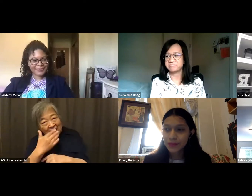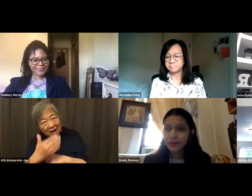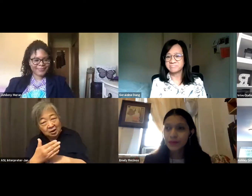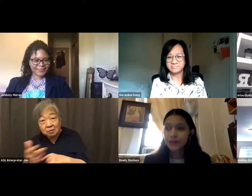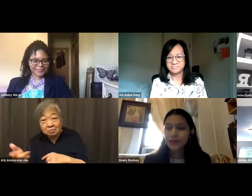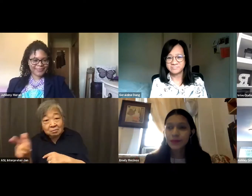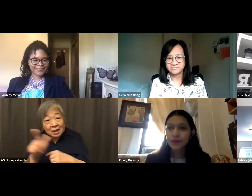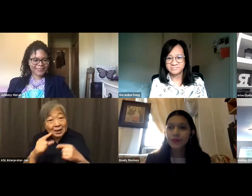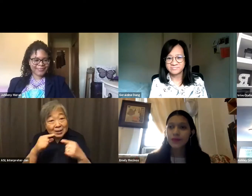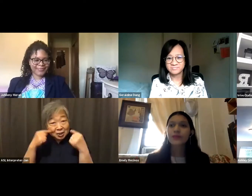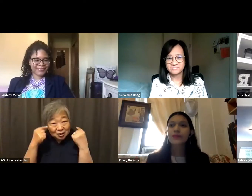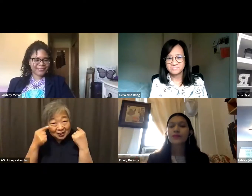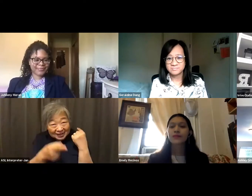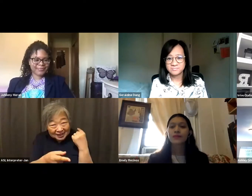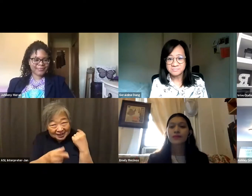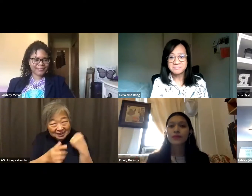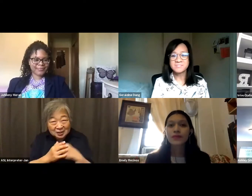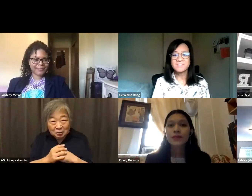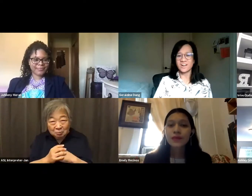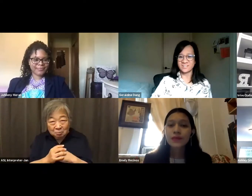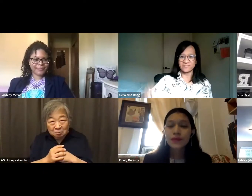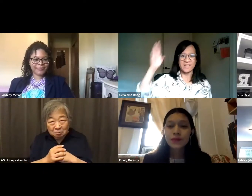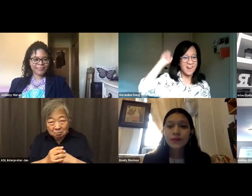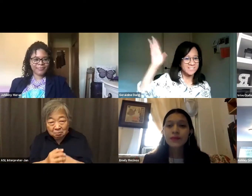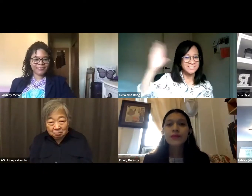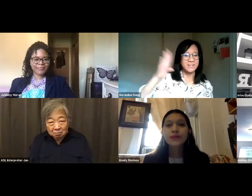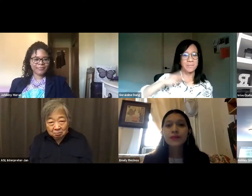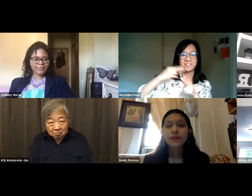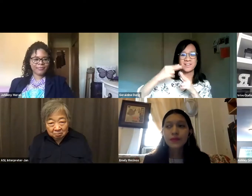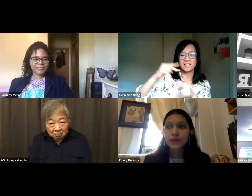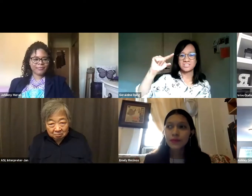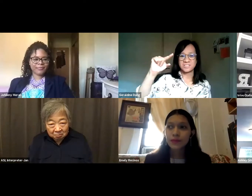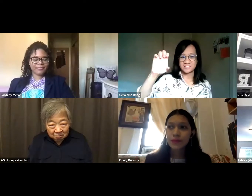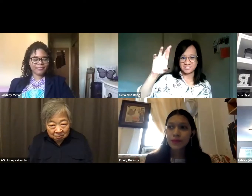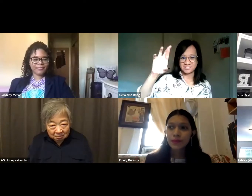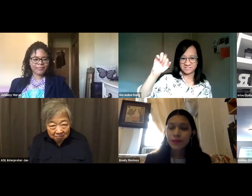Geraldine? Hello, everyone.